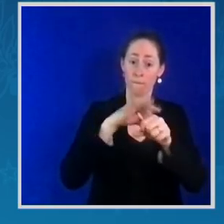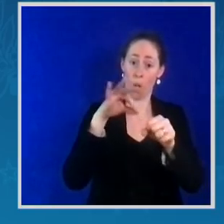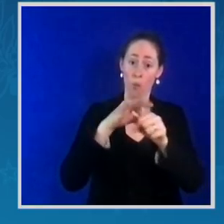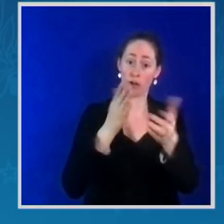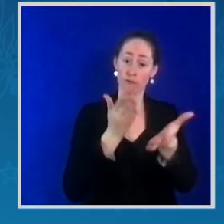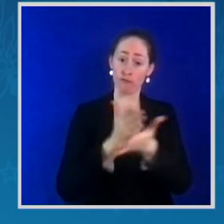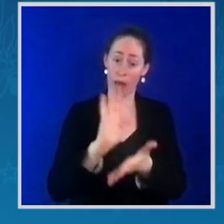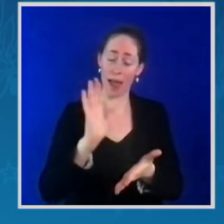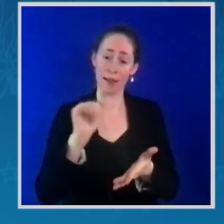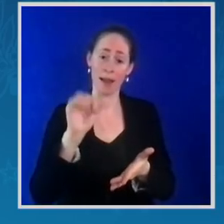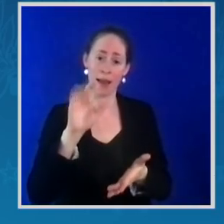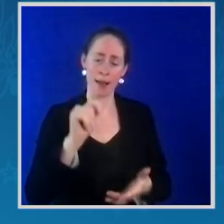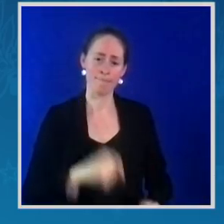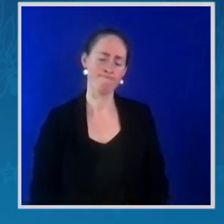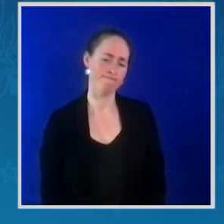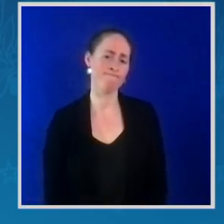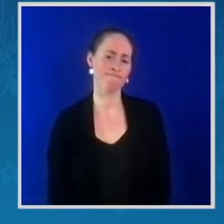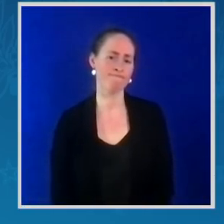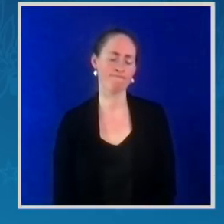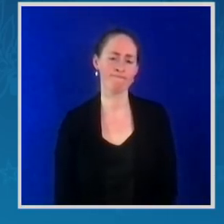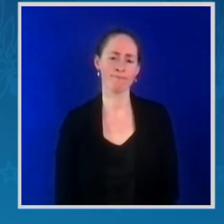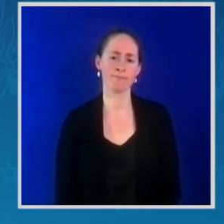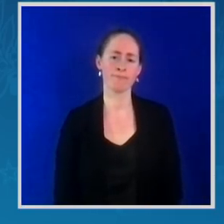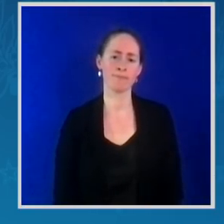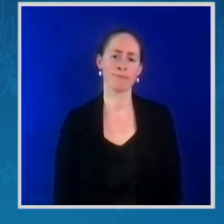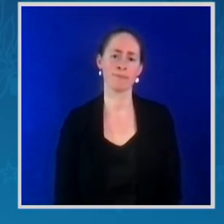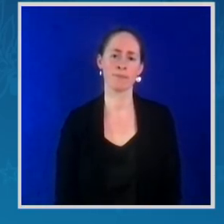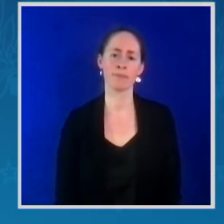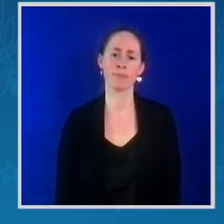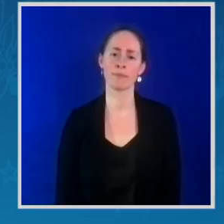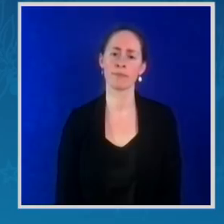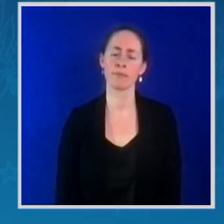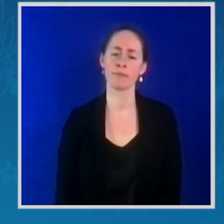Again, one of the most important pillars of a democracy,